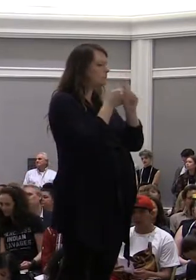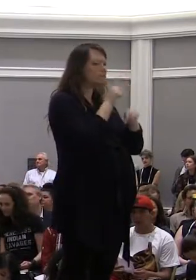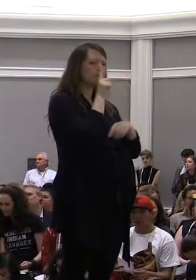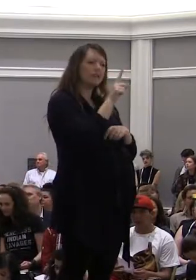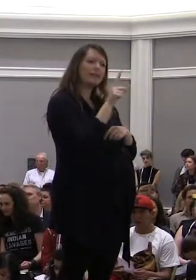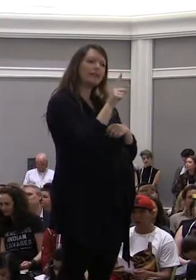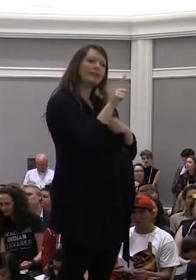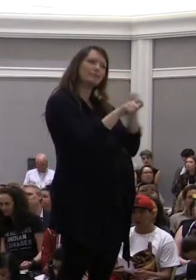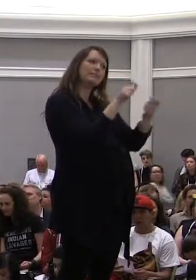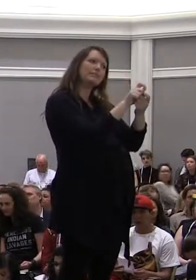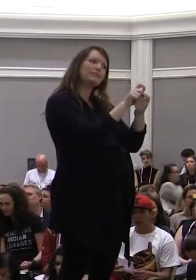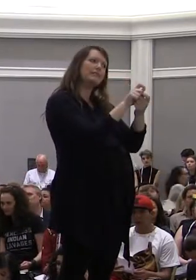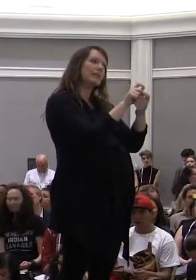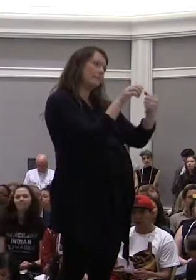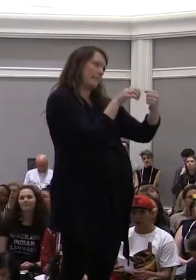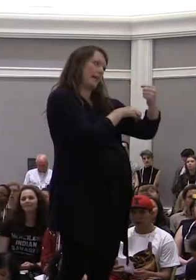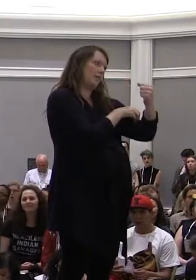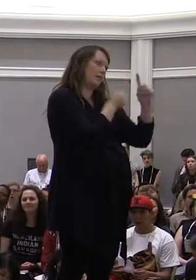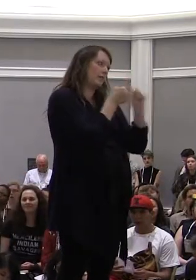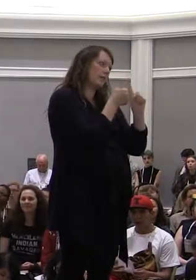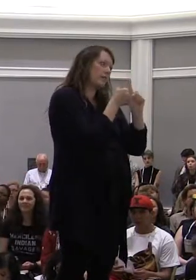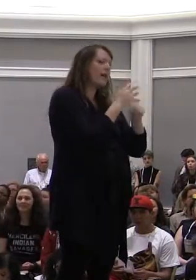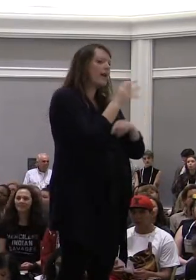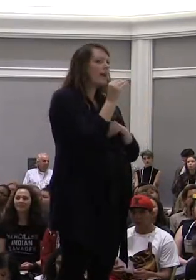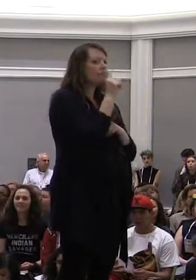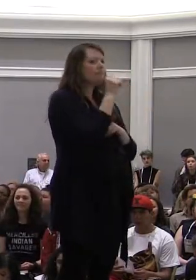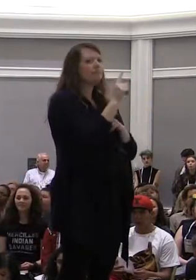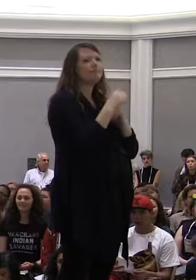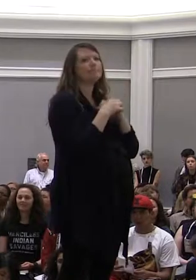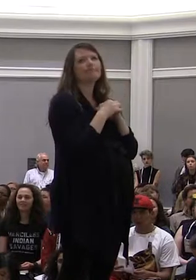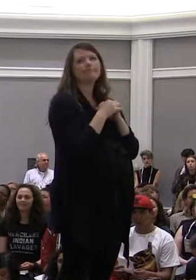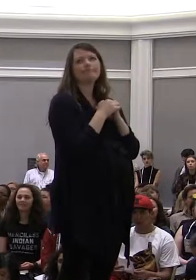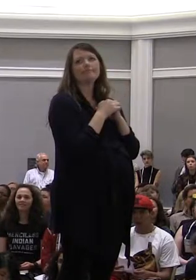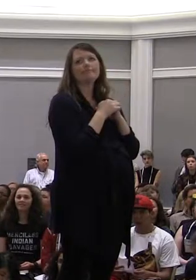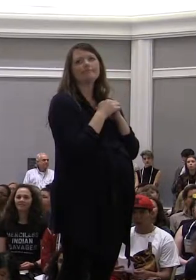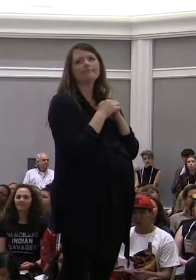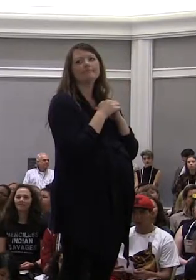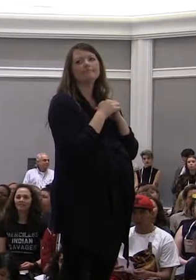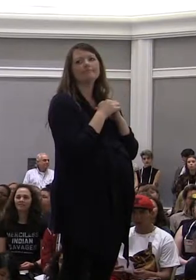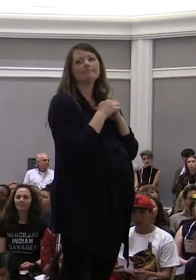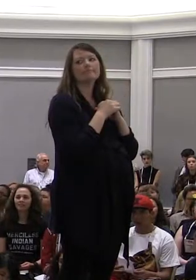and is central in traditional cultures,